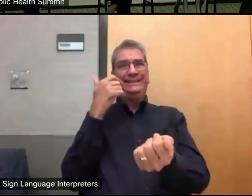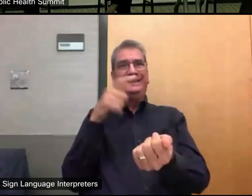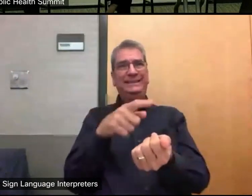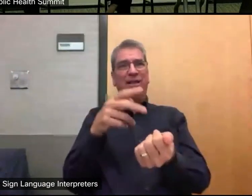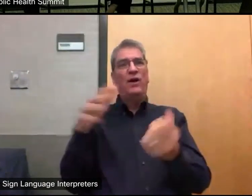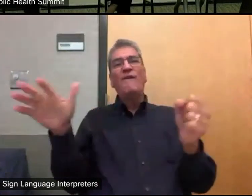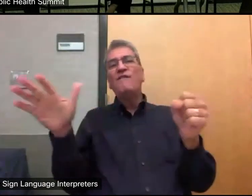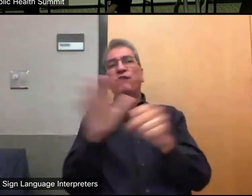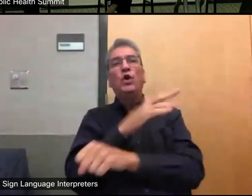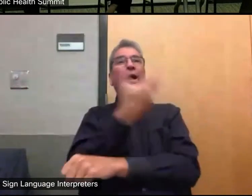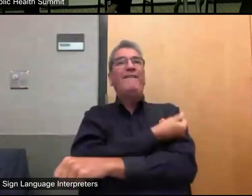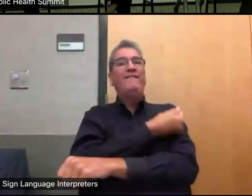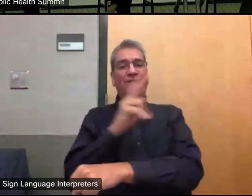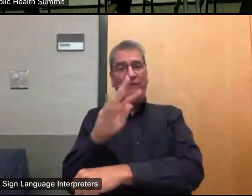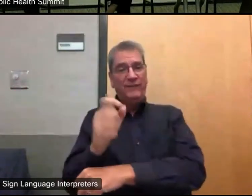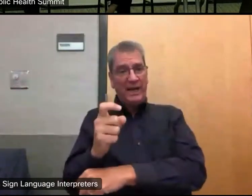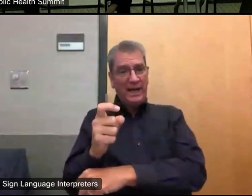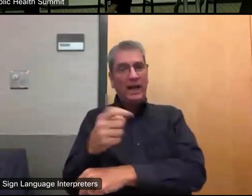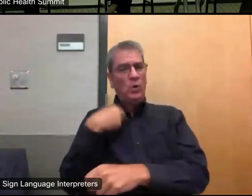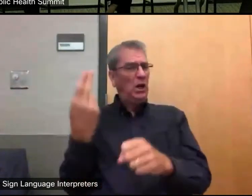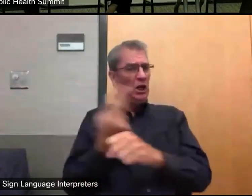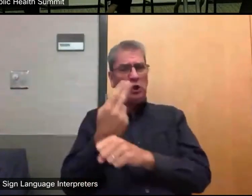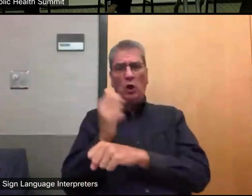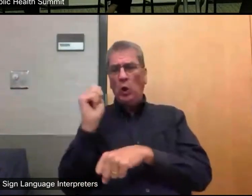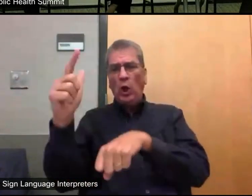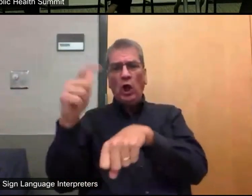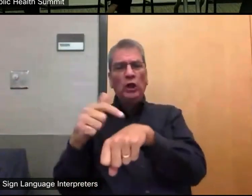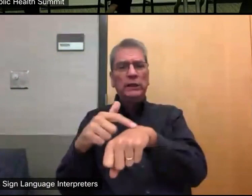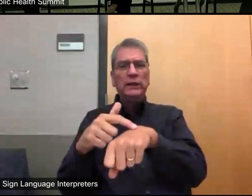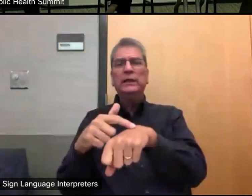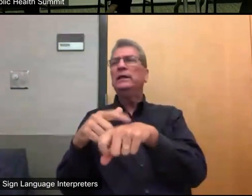fully backs, which is a term that we use often, or 1 of the issues around the changing things